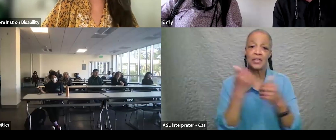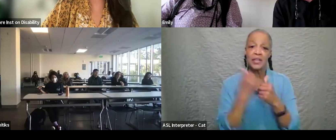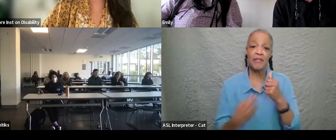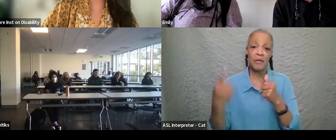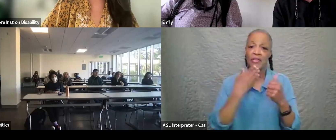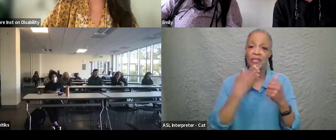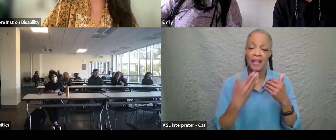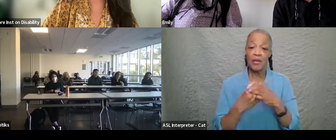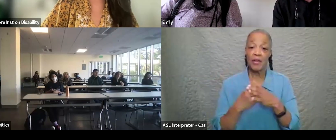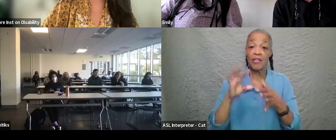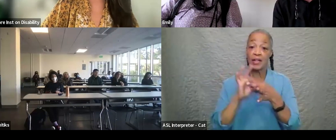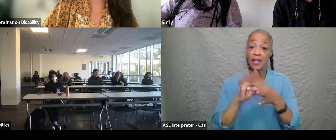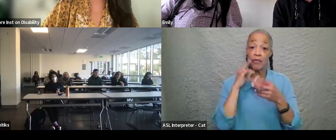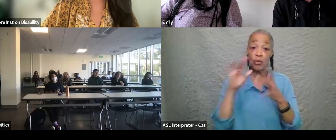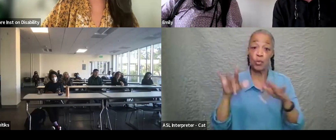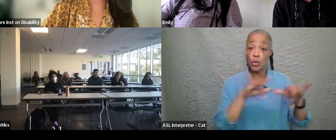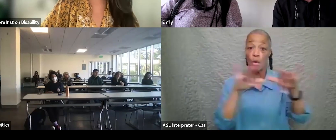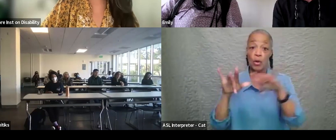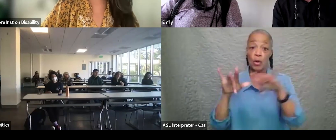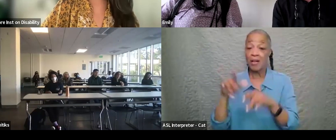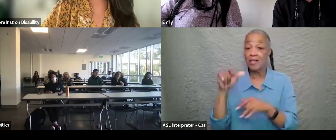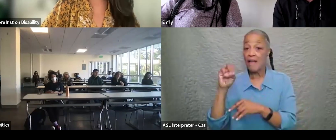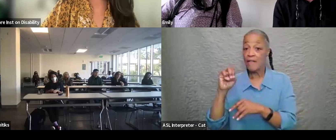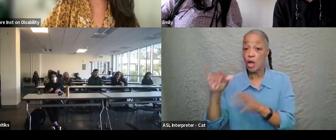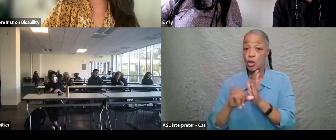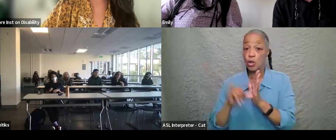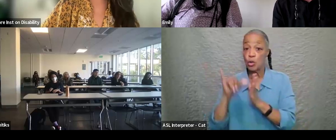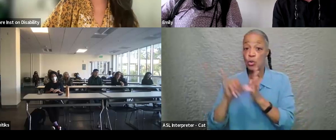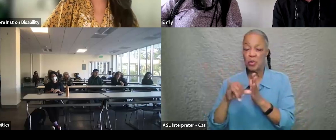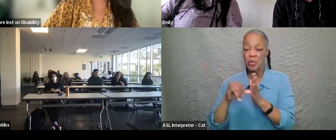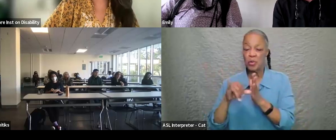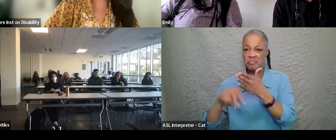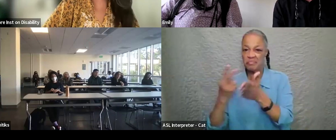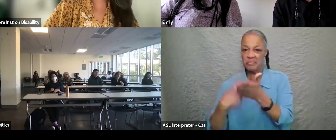The link to this recording will be live on YouTube in a couple of weeks.